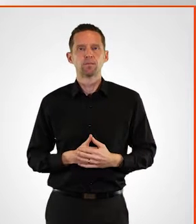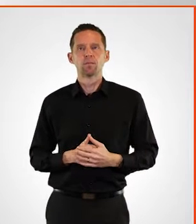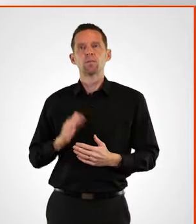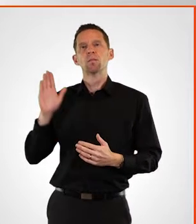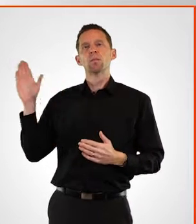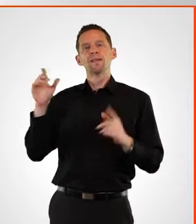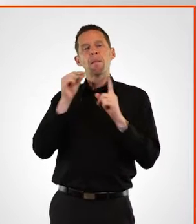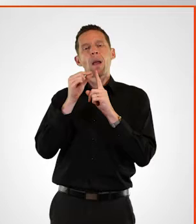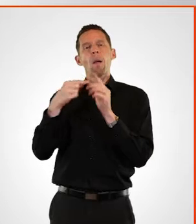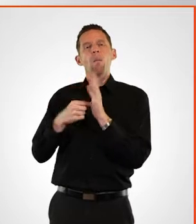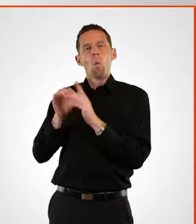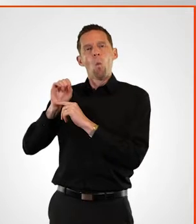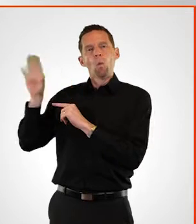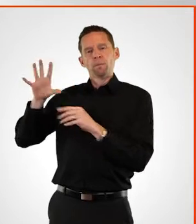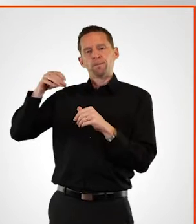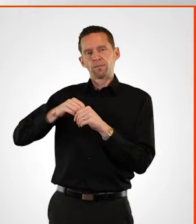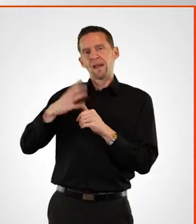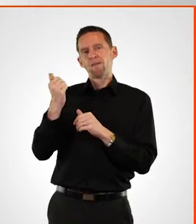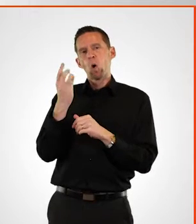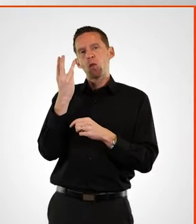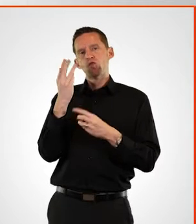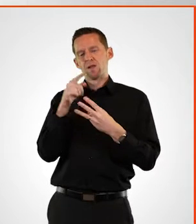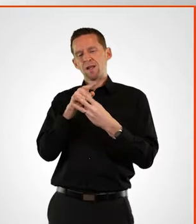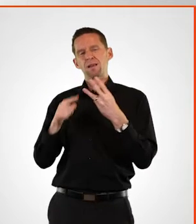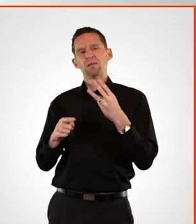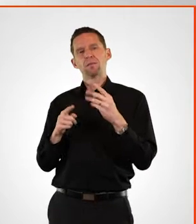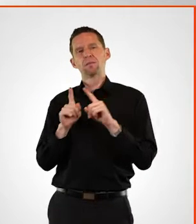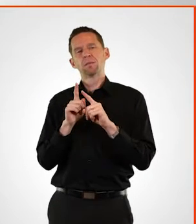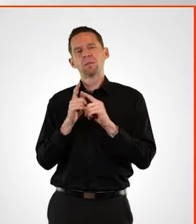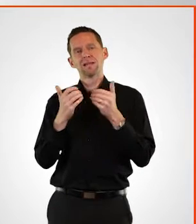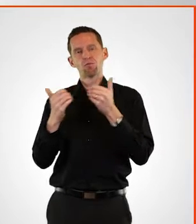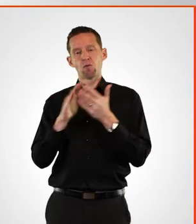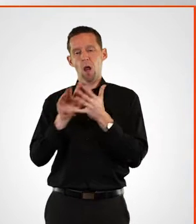On this PowerPoint, I've provided three separate